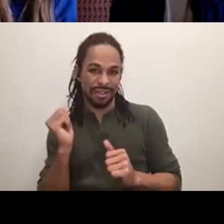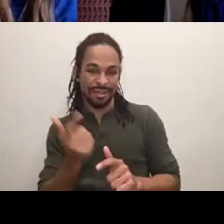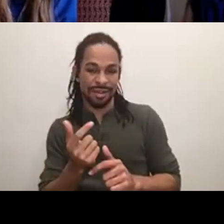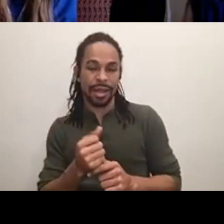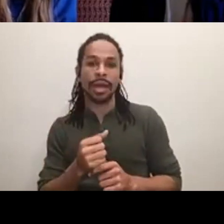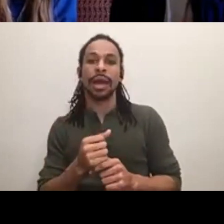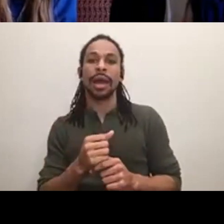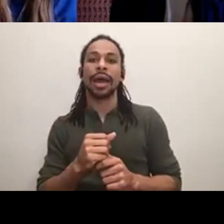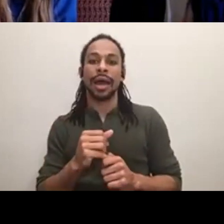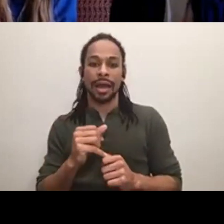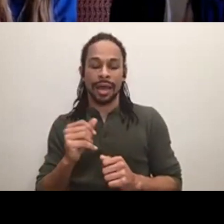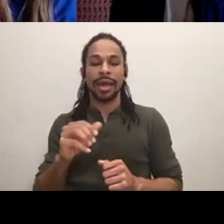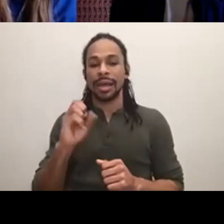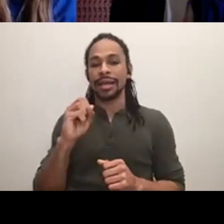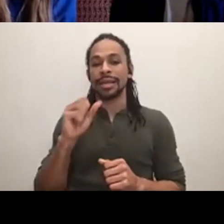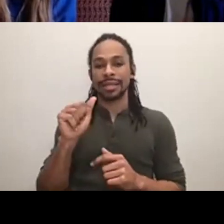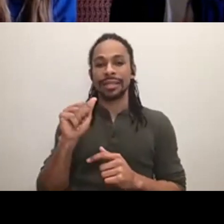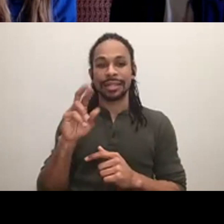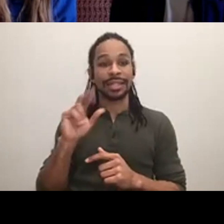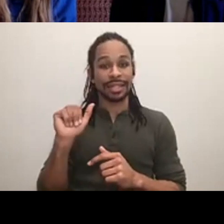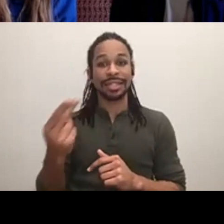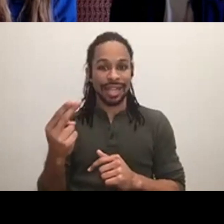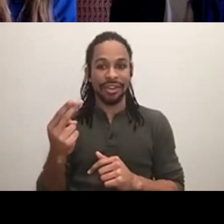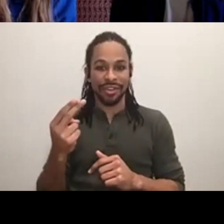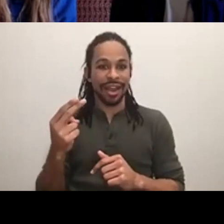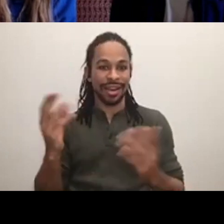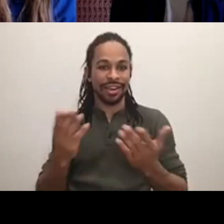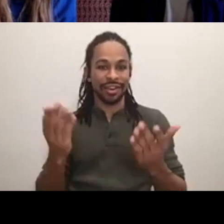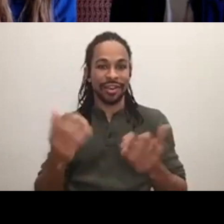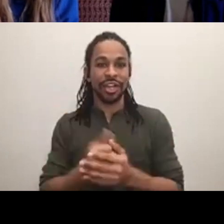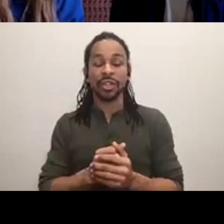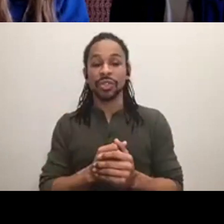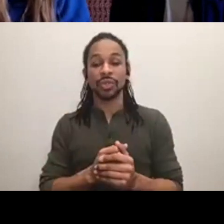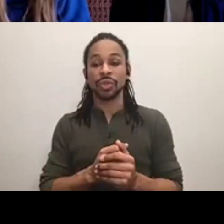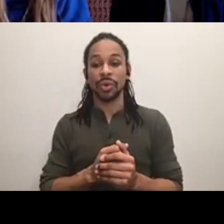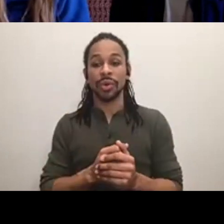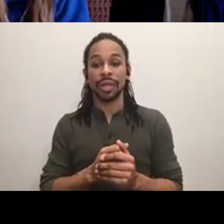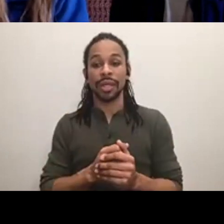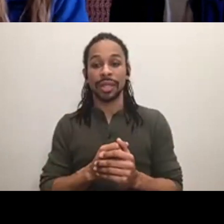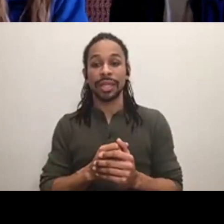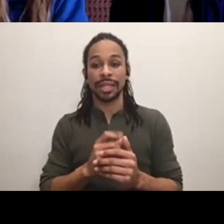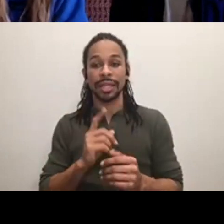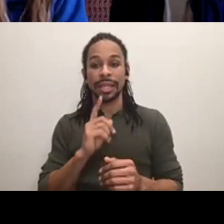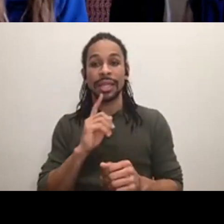One appears to be a blue herring. In the distance is the Verrazzano Bridge, the scene is stunning,